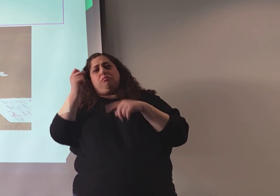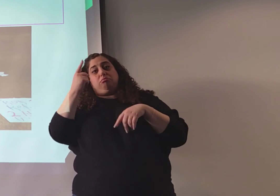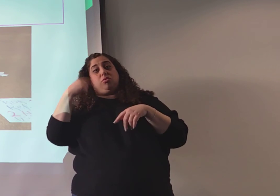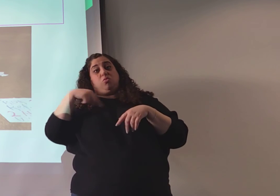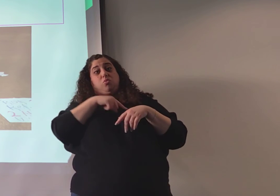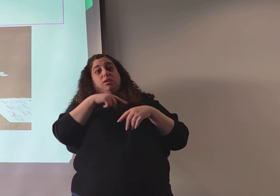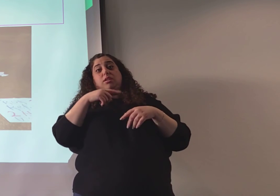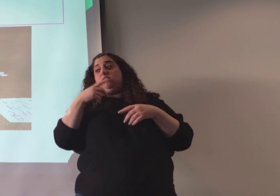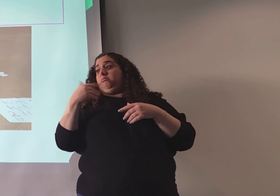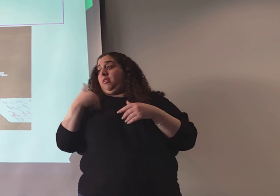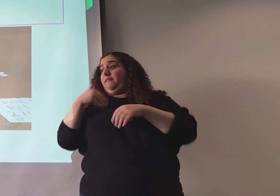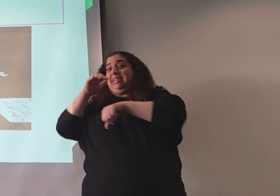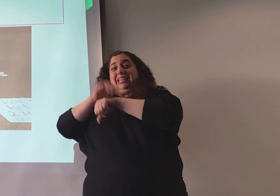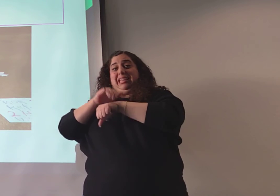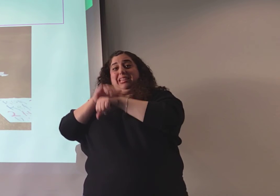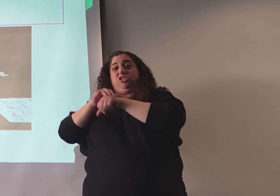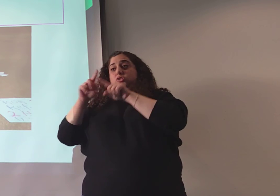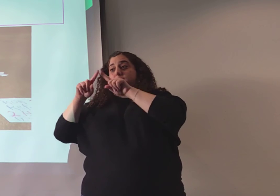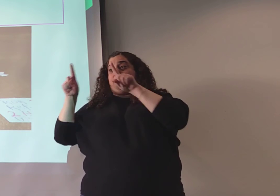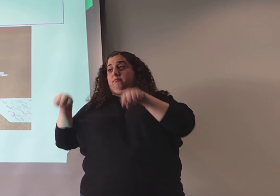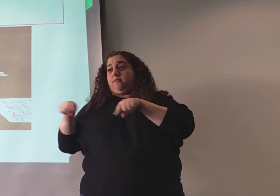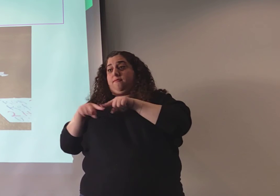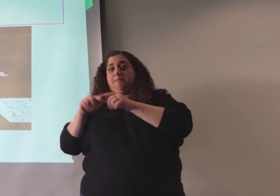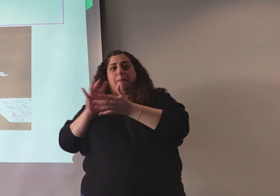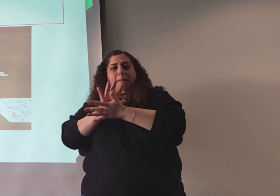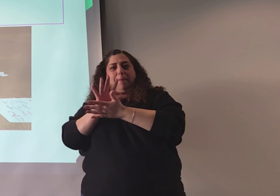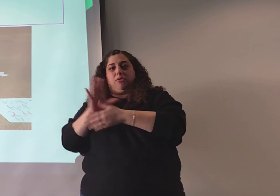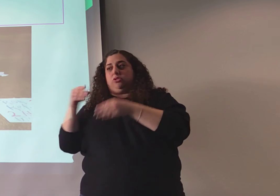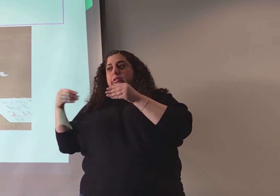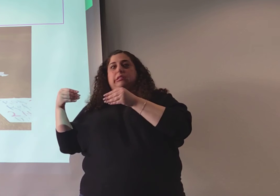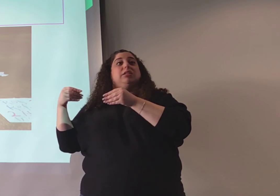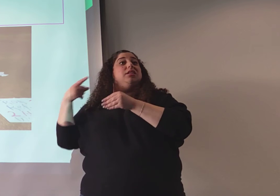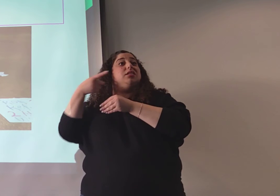She'll have someone who speaks English, get in touch with her. She'll arrange for an interpreter.